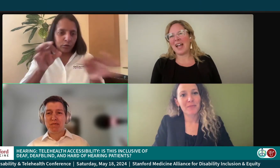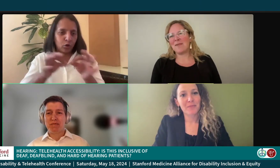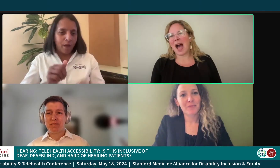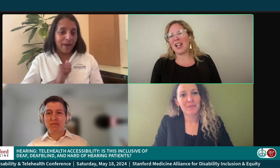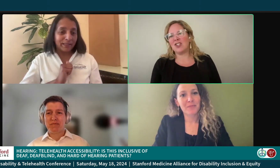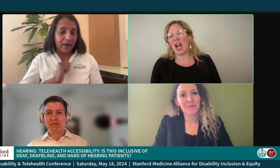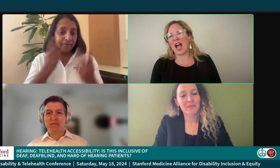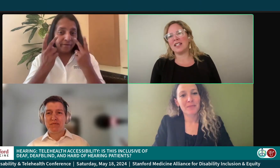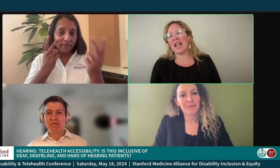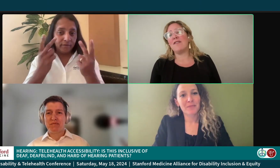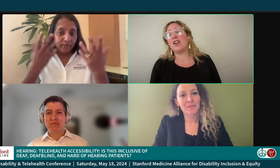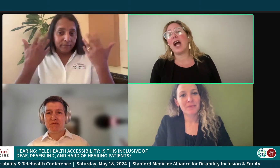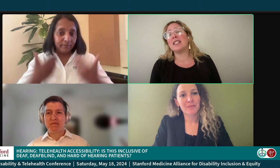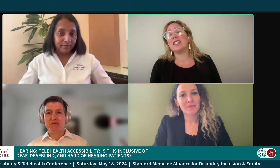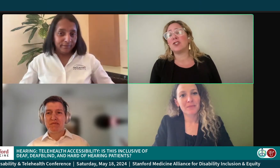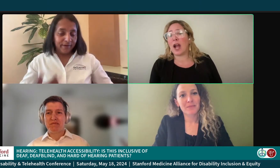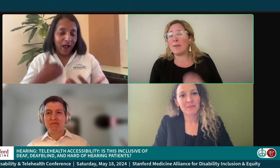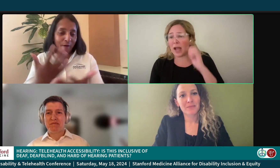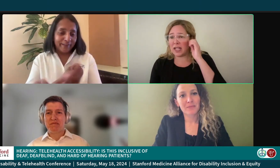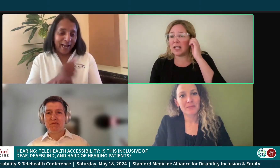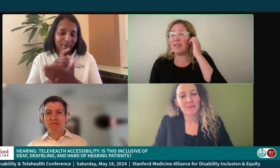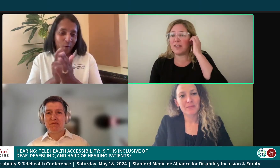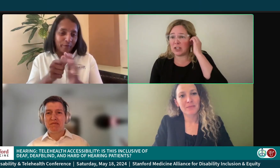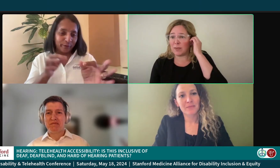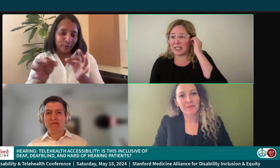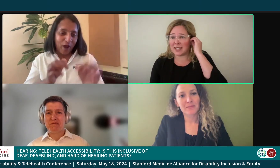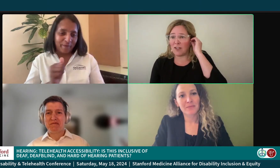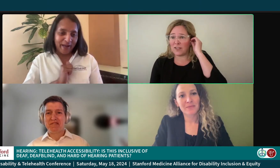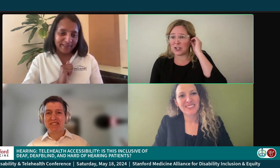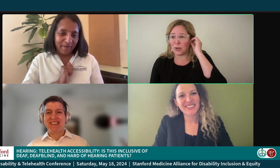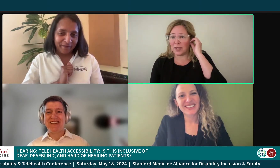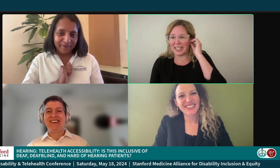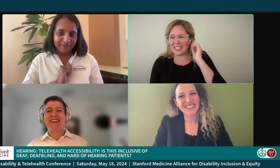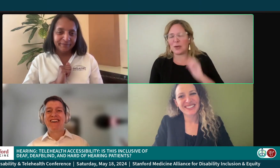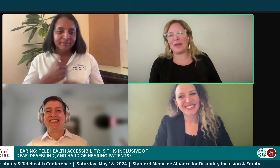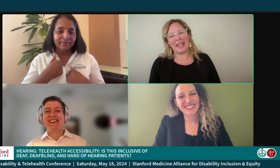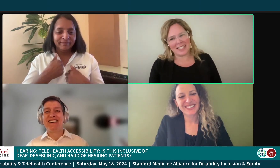Poorna Kushalnagar: I apologize, I forgot to describe myself visually, so I'd like